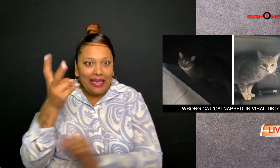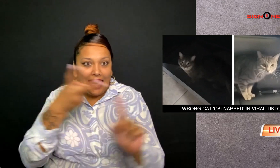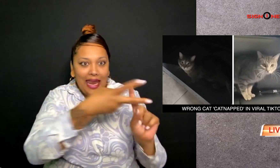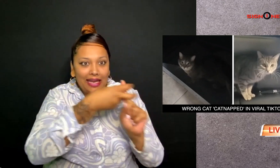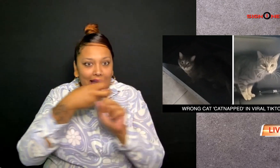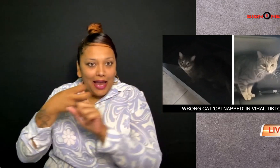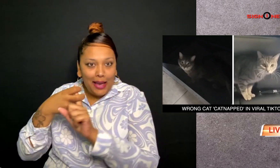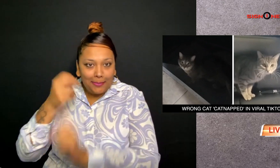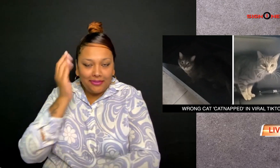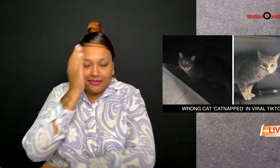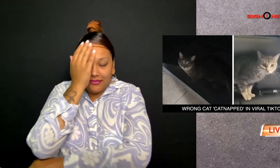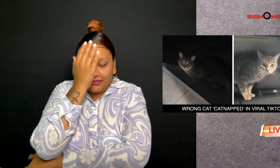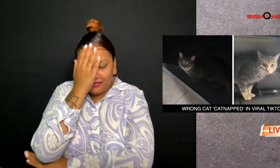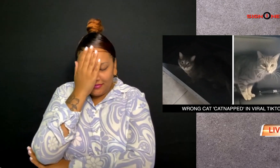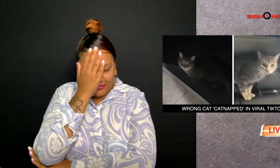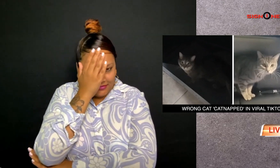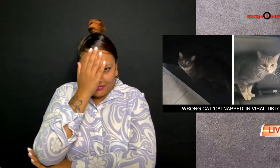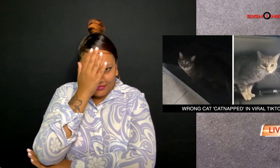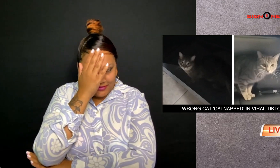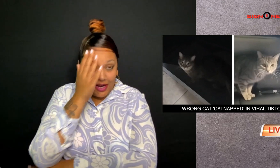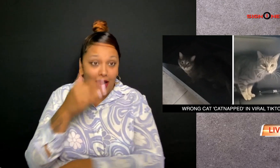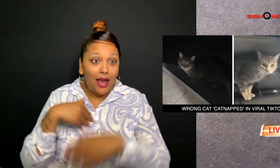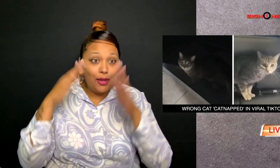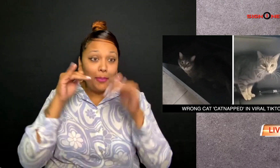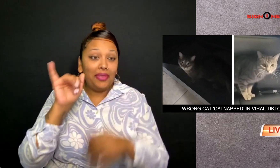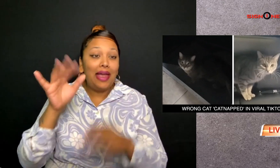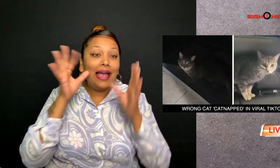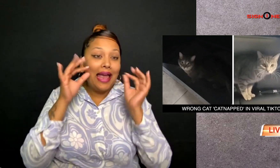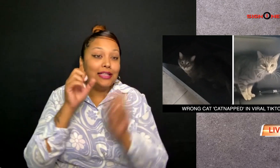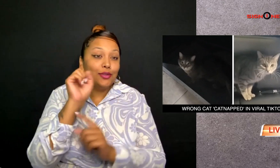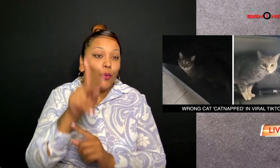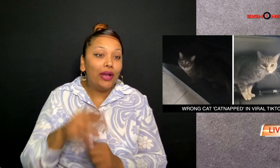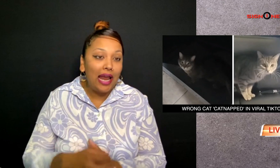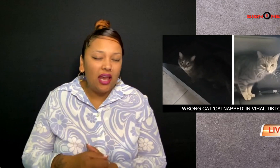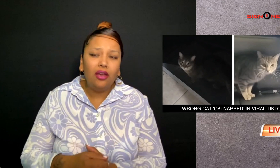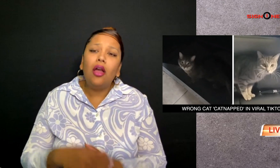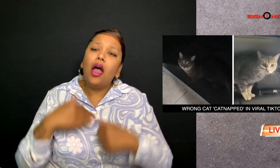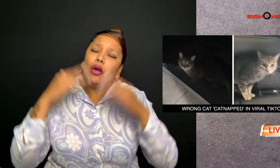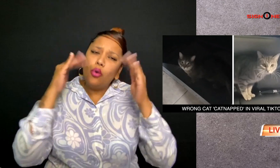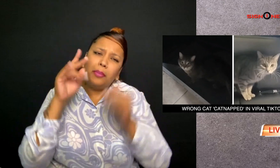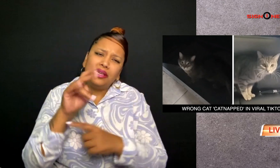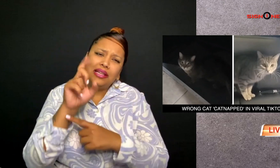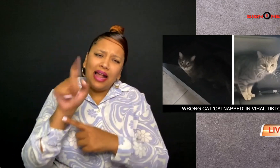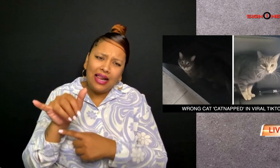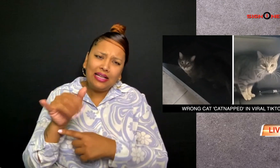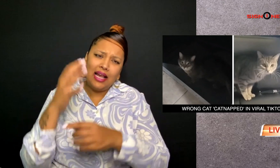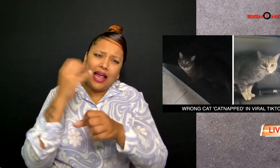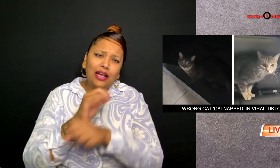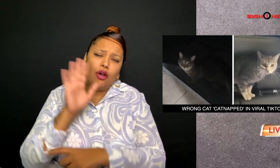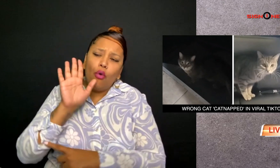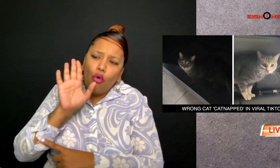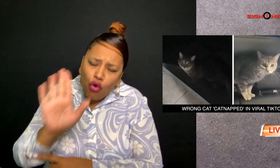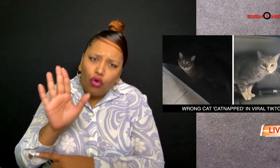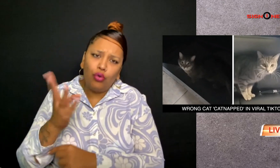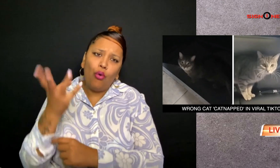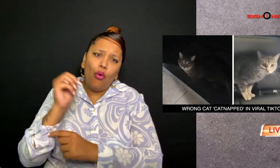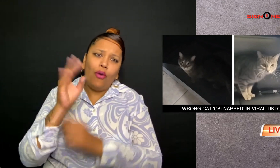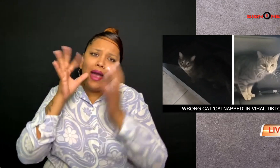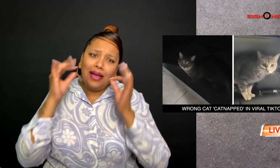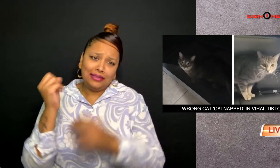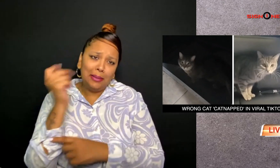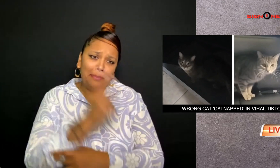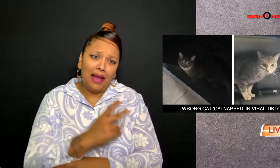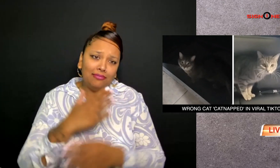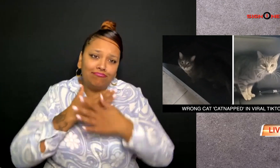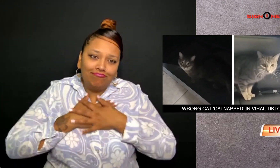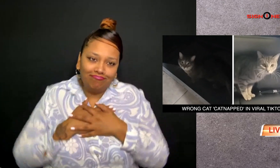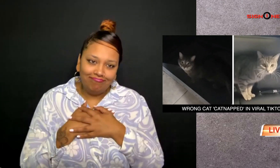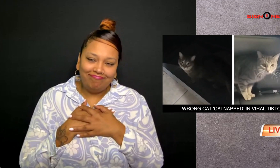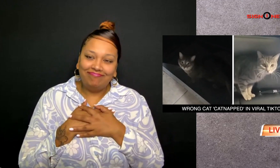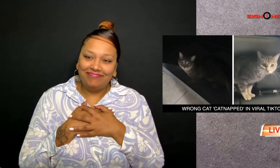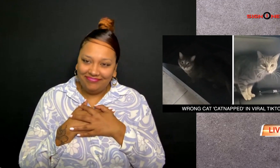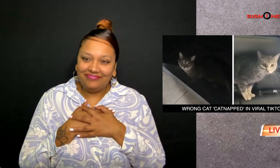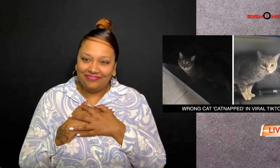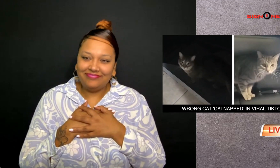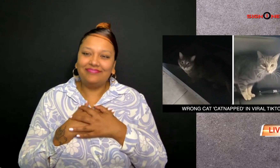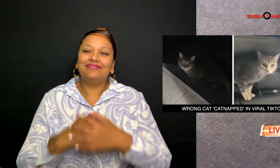that's cat napping I hope the cat is okay and I hope Kelly gets her cat back Sign1News